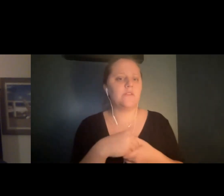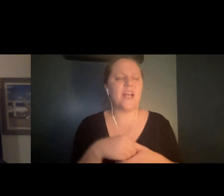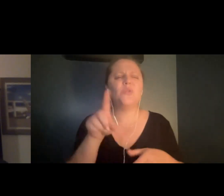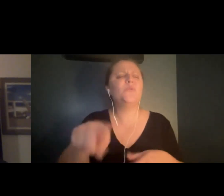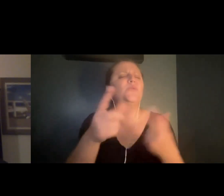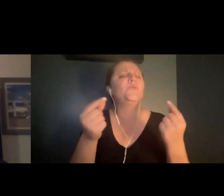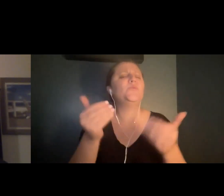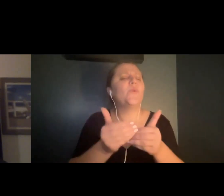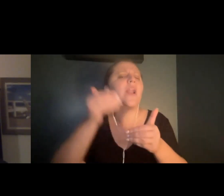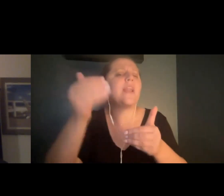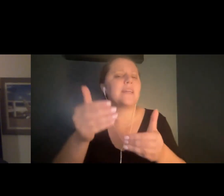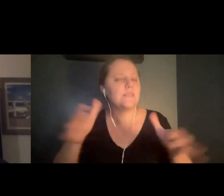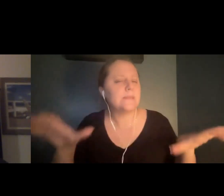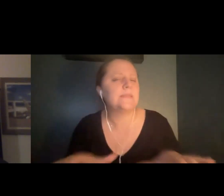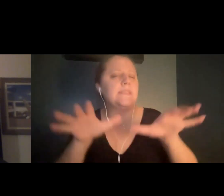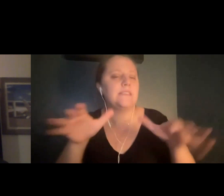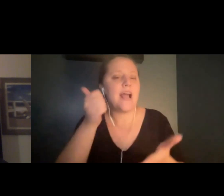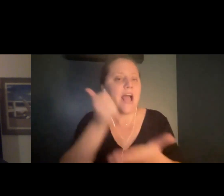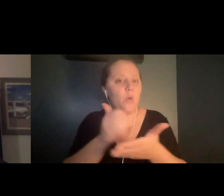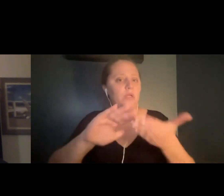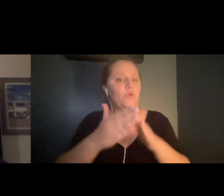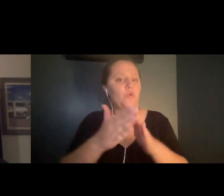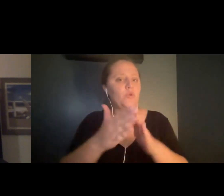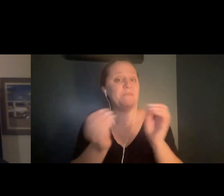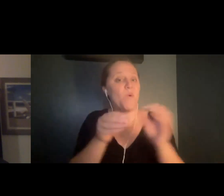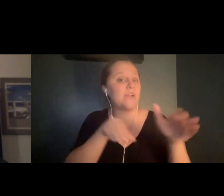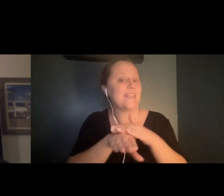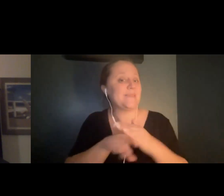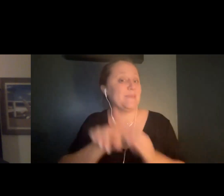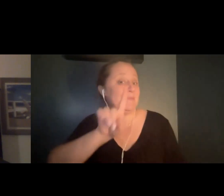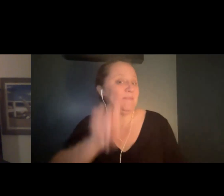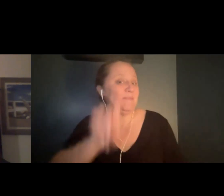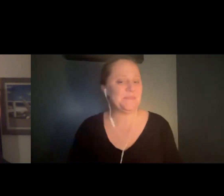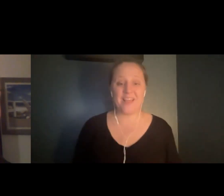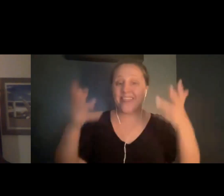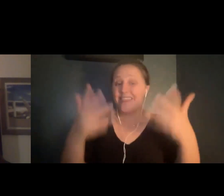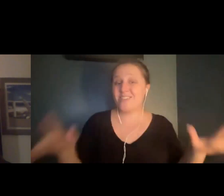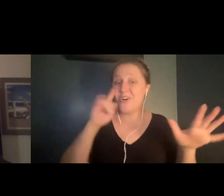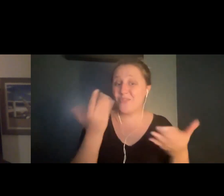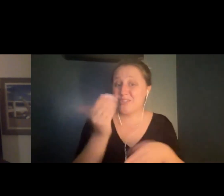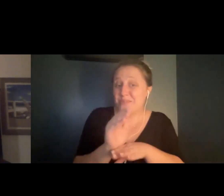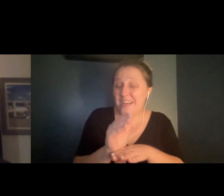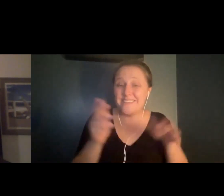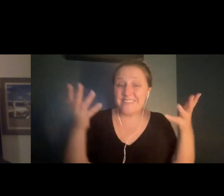accessible community and that's all I have for us tonight.